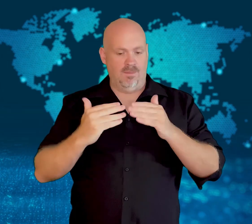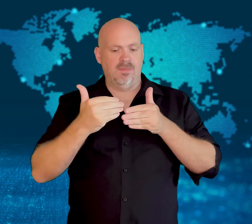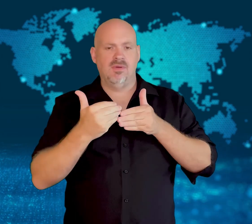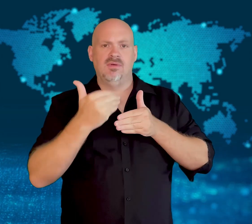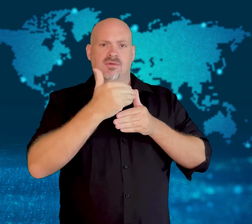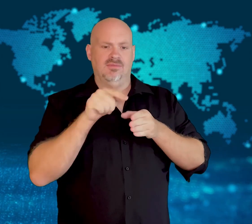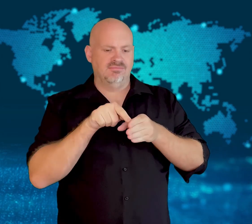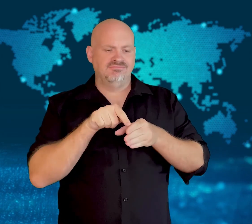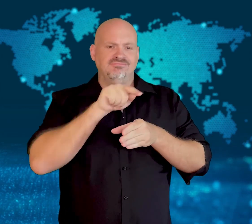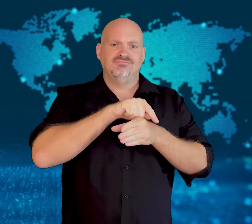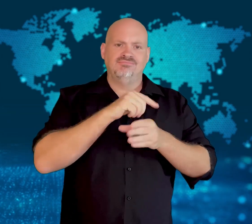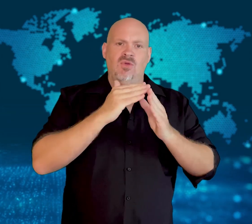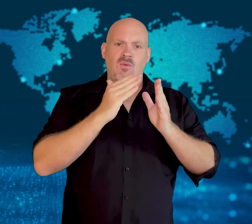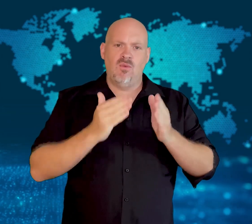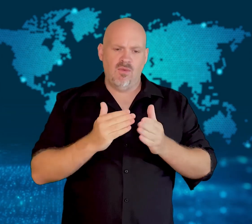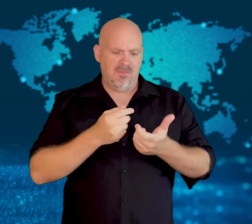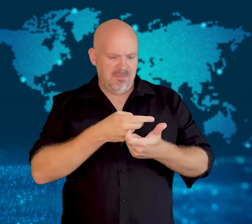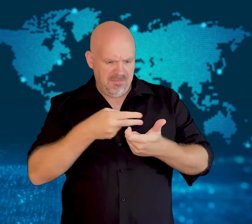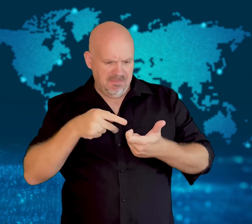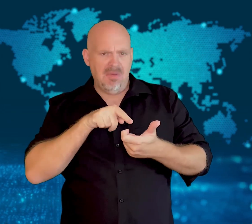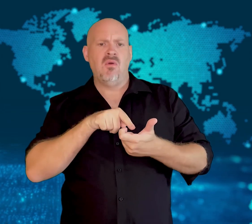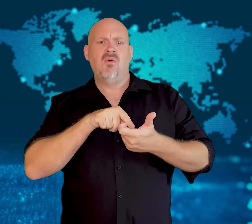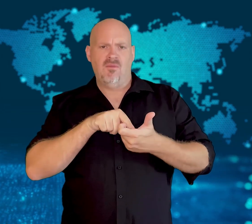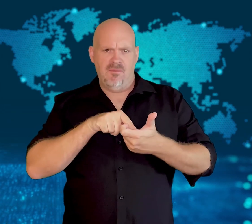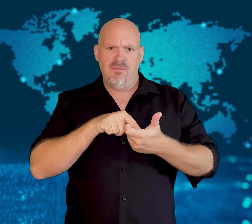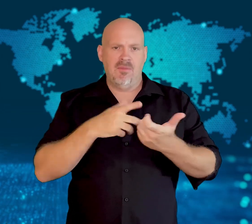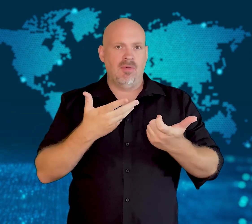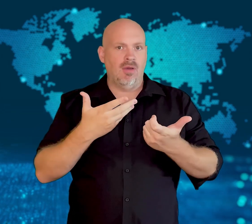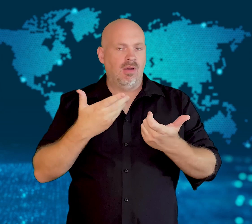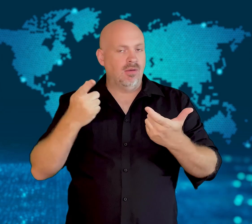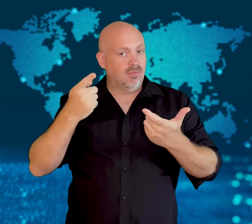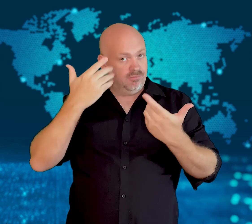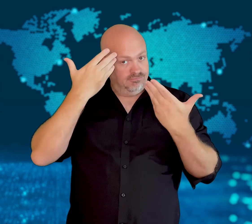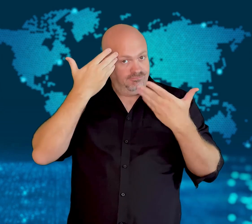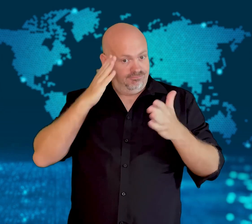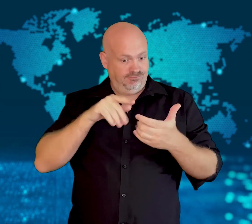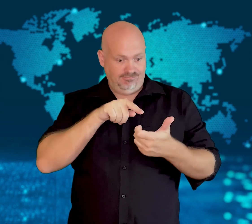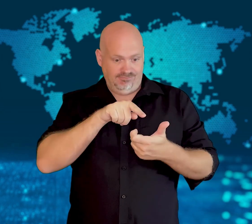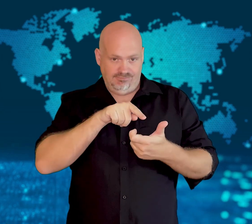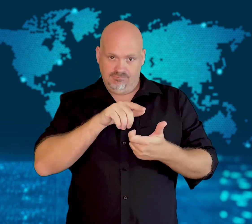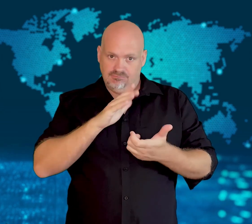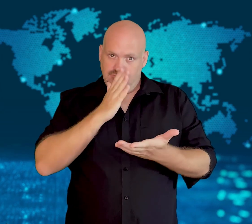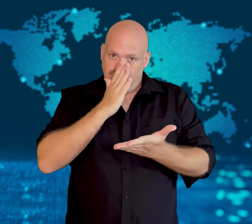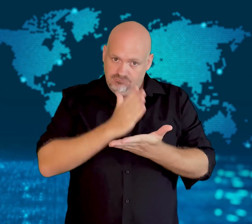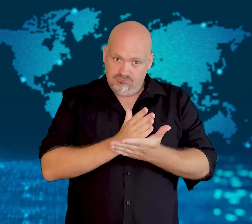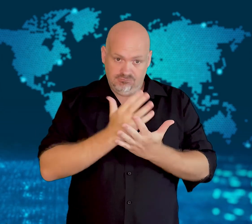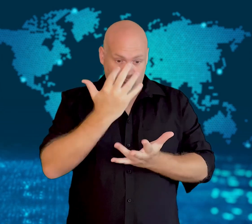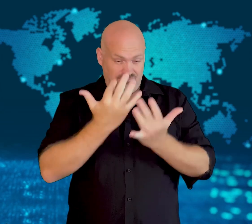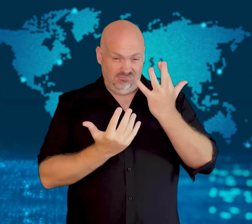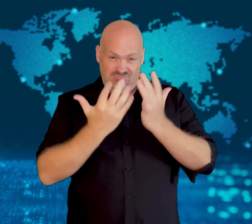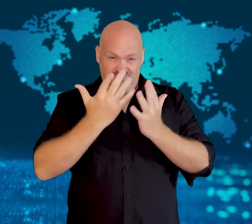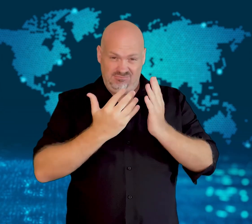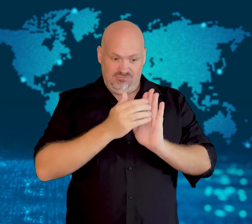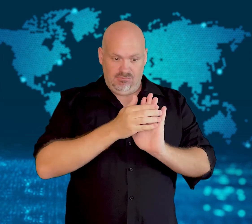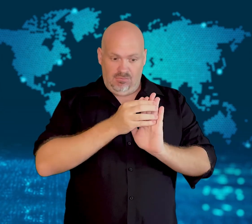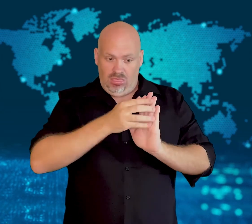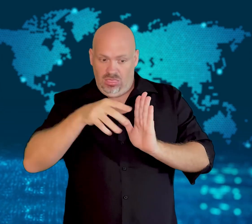The original callout gave the address of the home next door